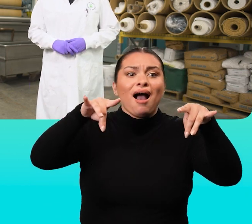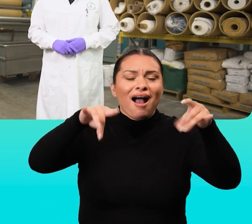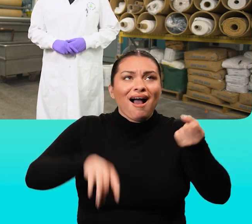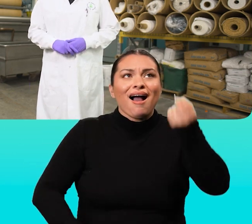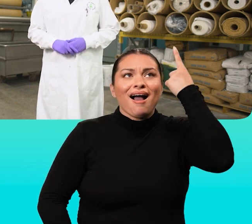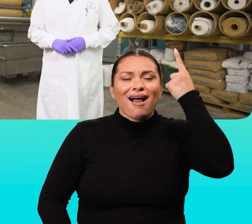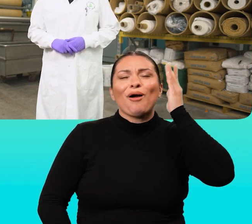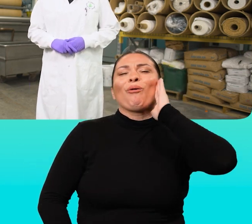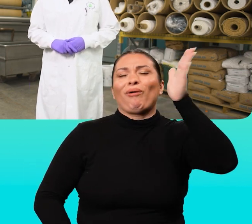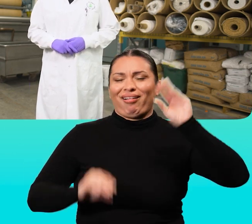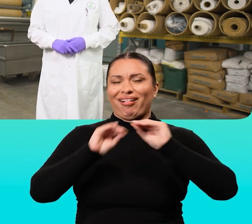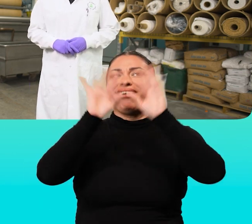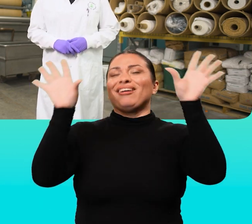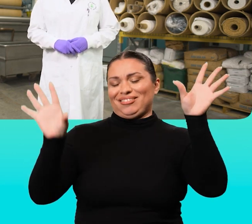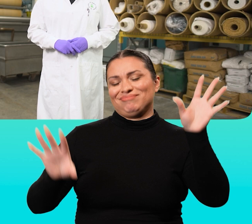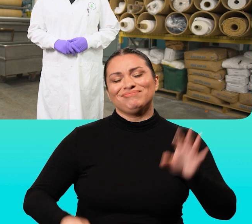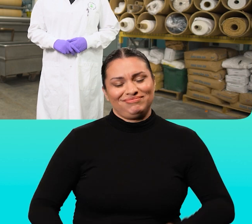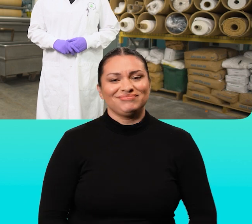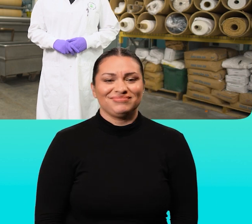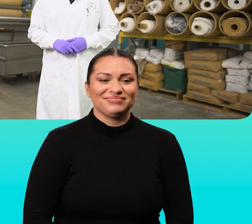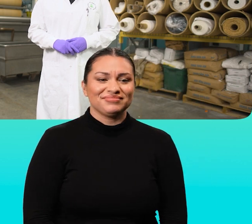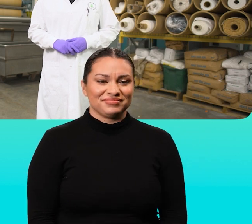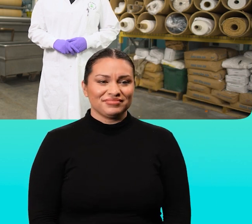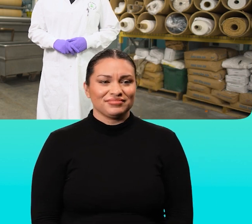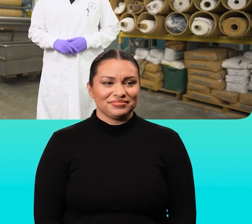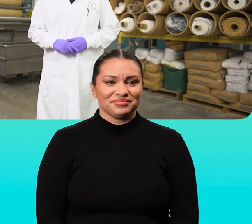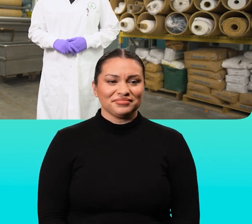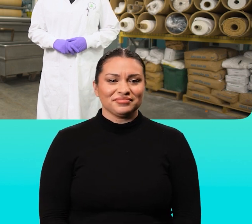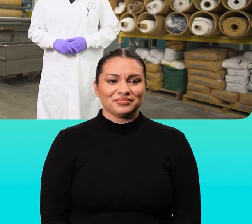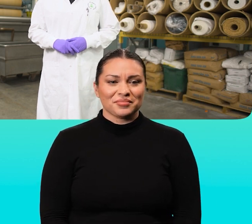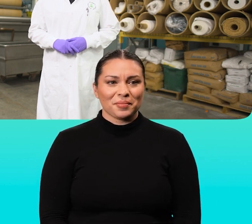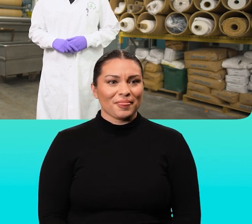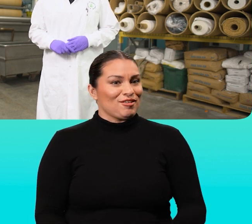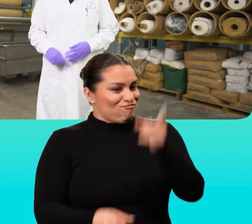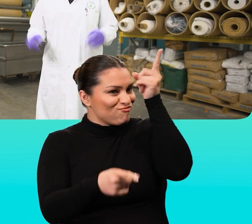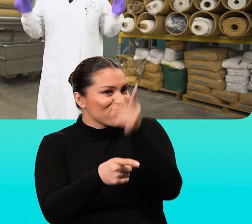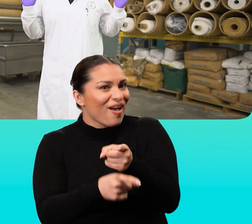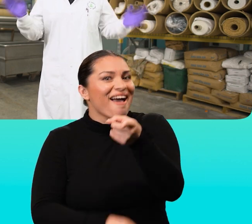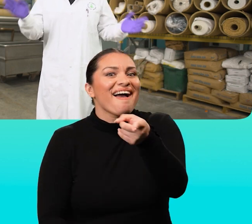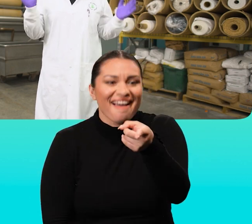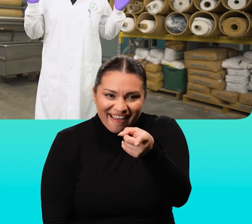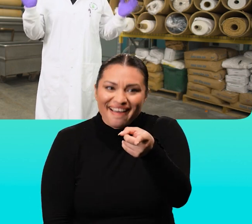but once you crack the code, everything clicks into place. And wow, does it all make sense.